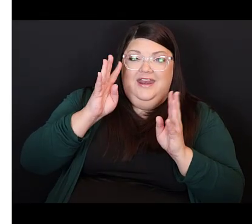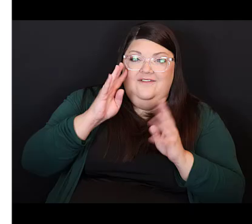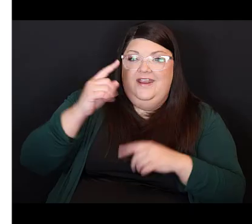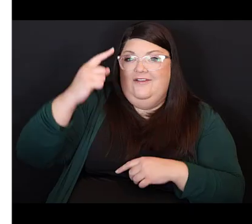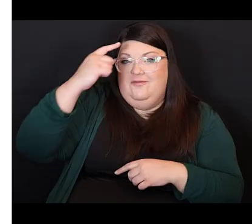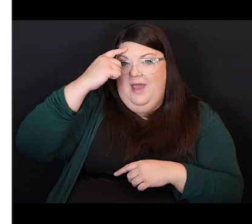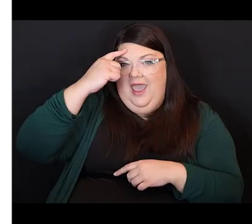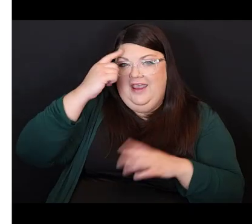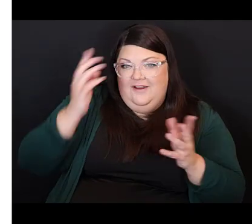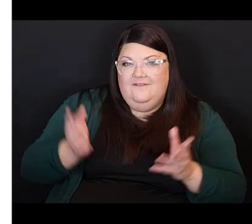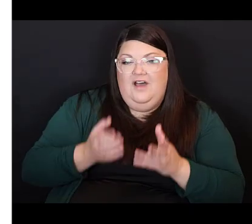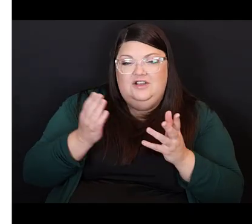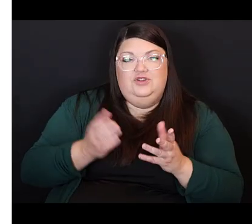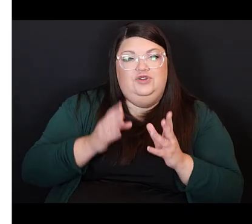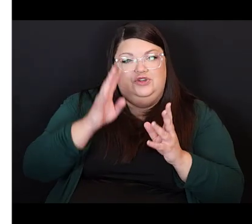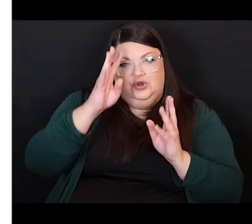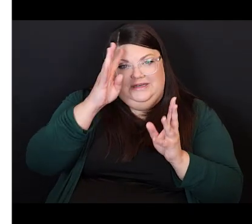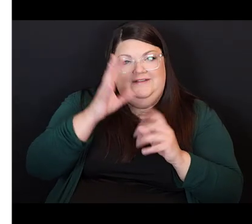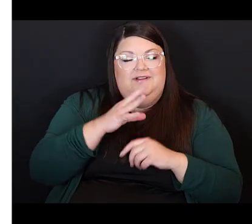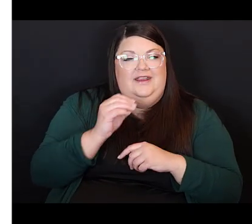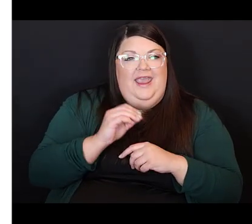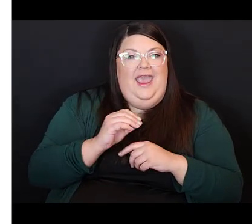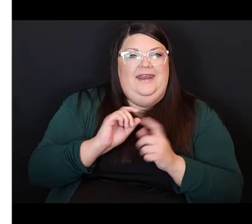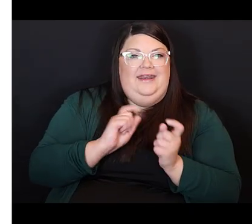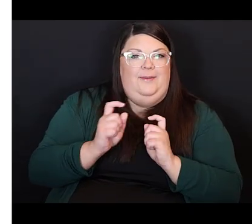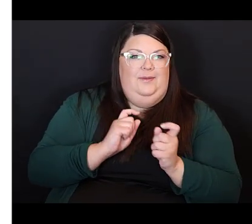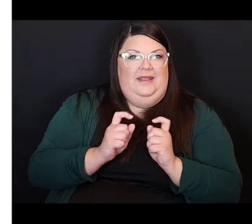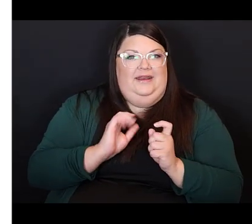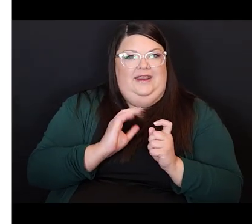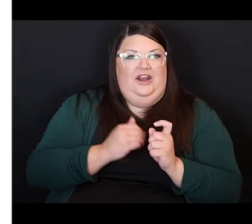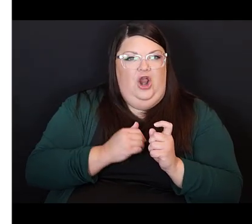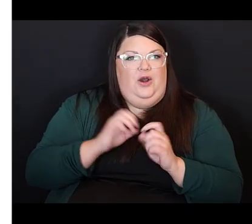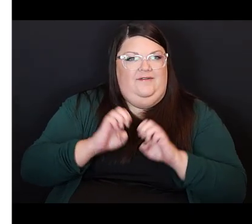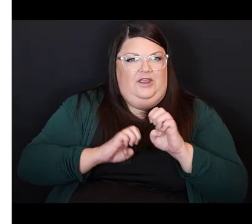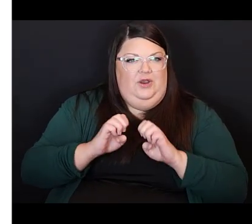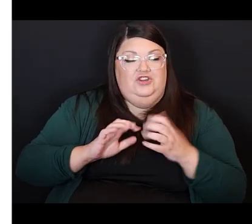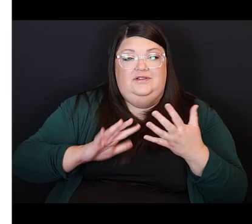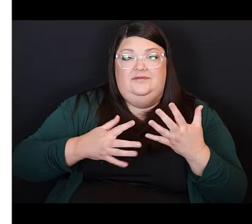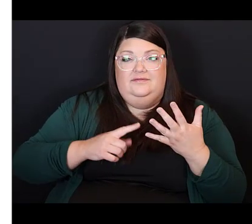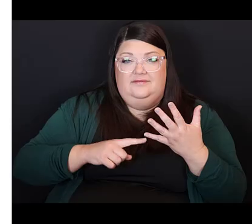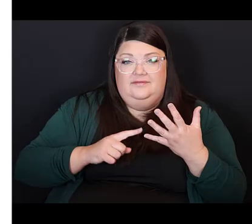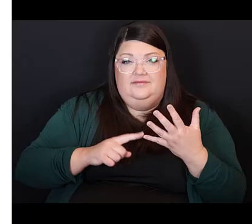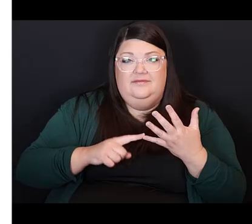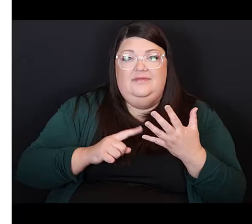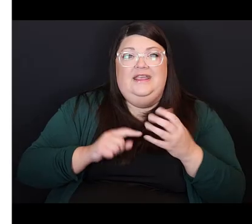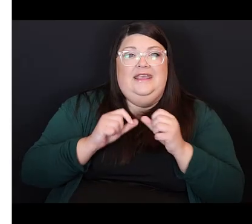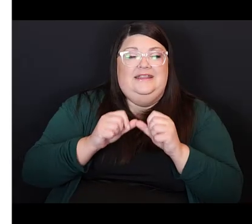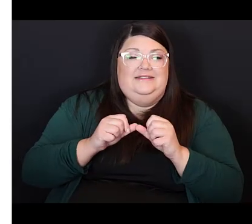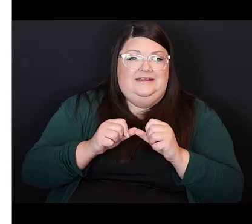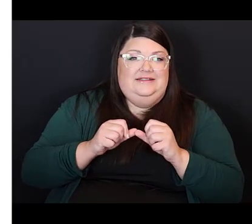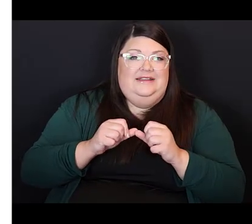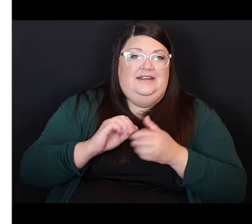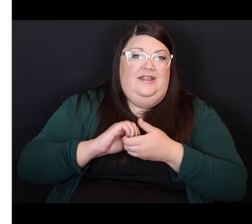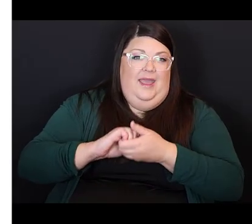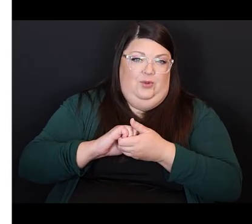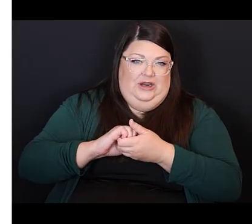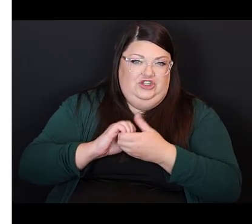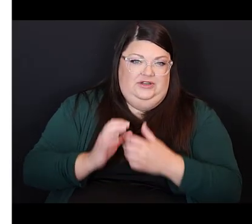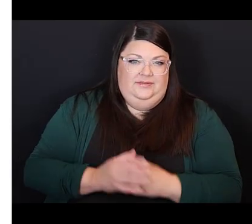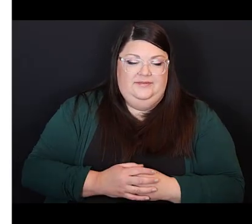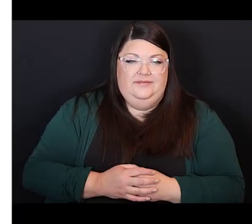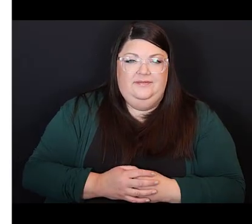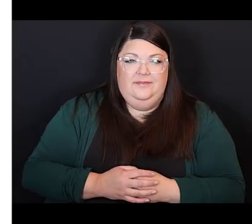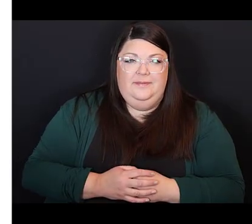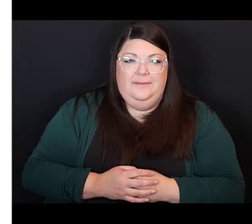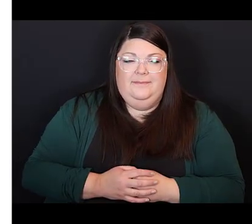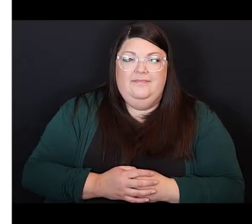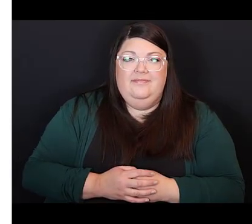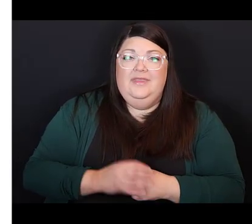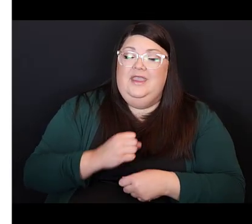creativity and adaptability in our evaluations. Consistent Collaboration: Make collaboration